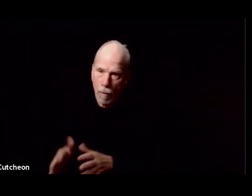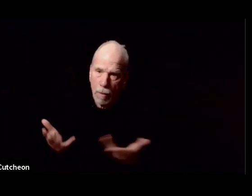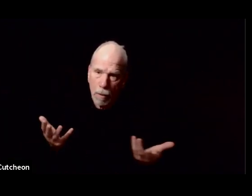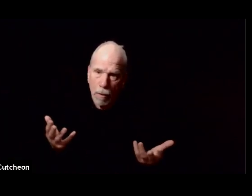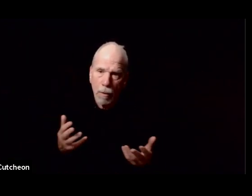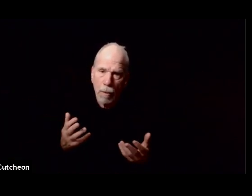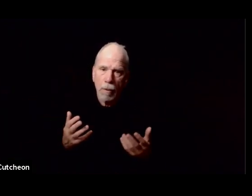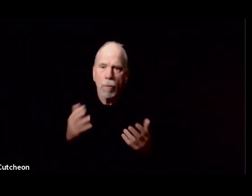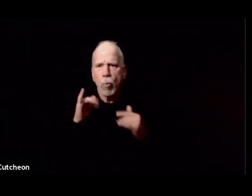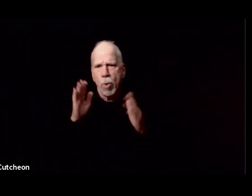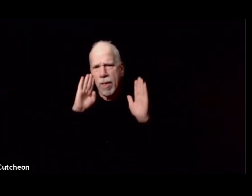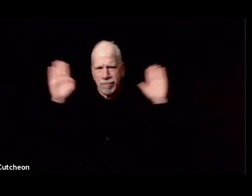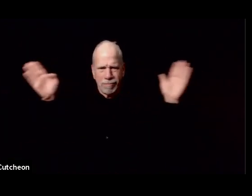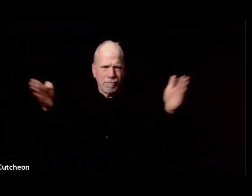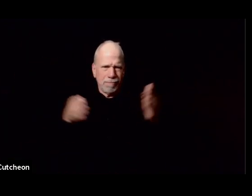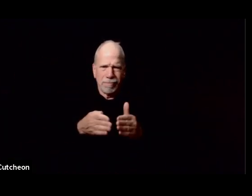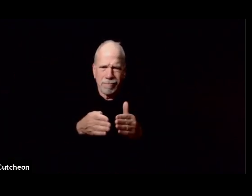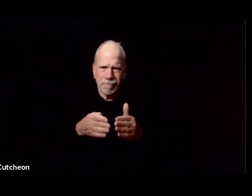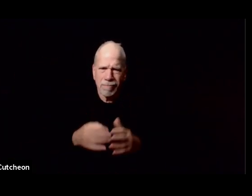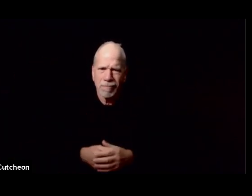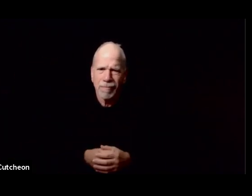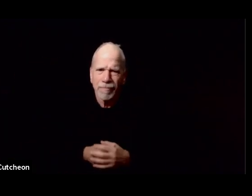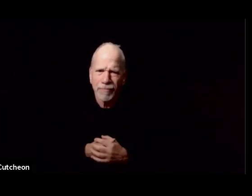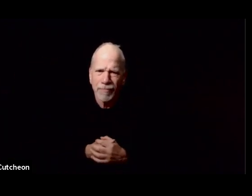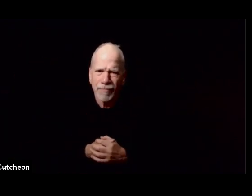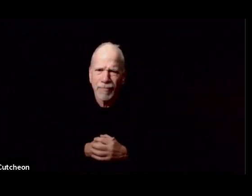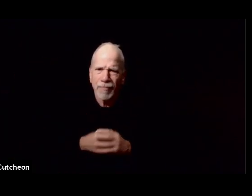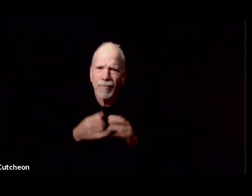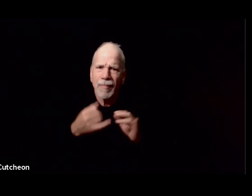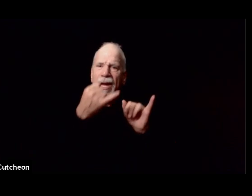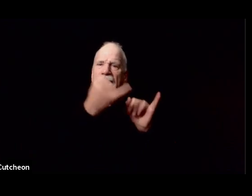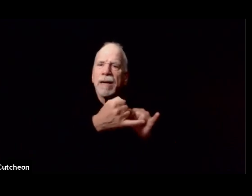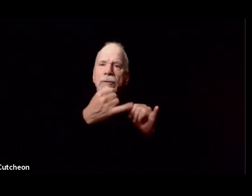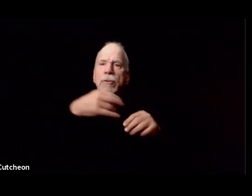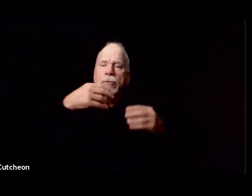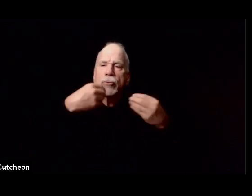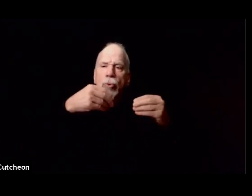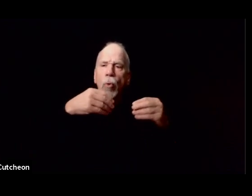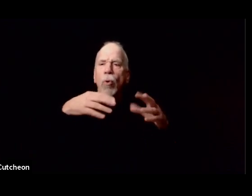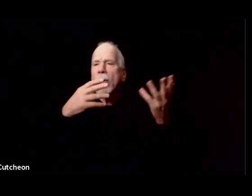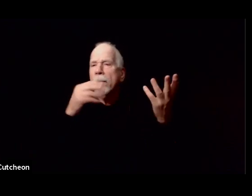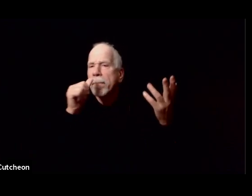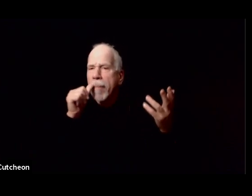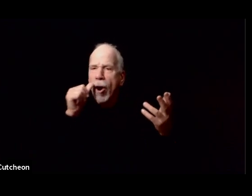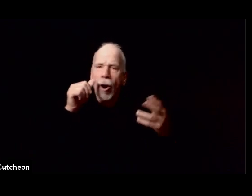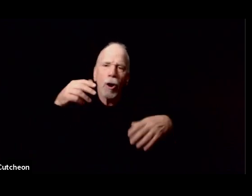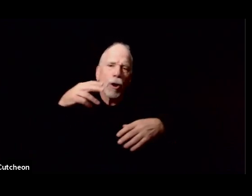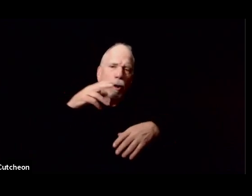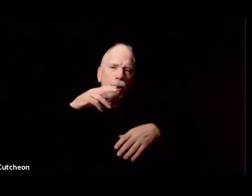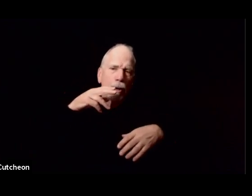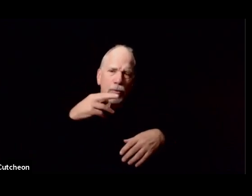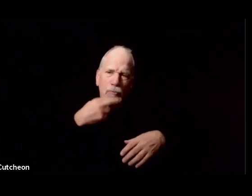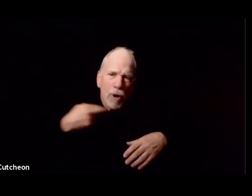individual level and on a really, I hope, aggressive and effective communication campaign